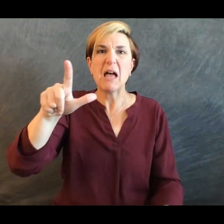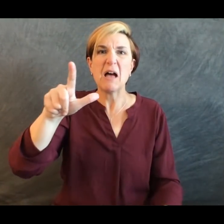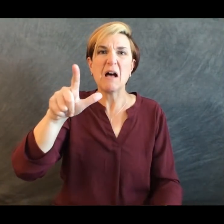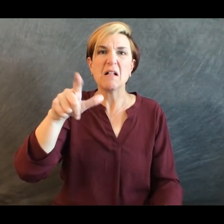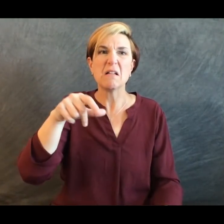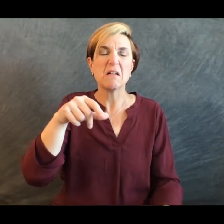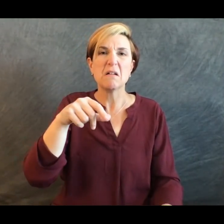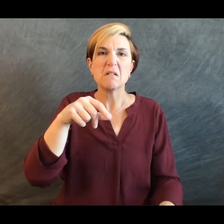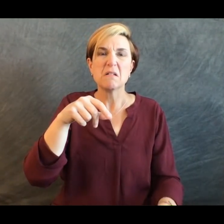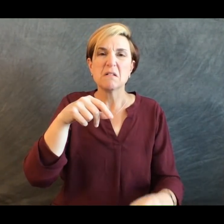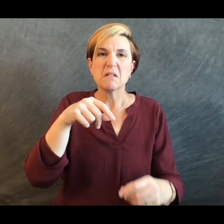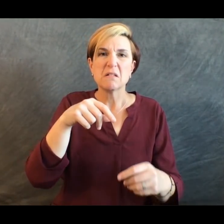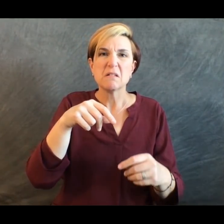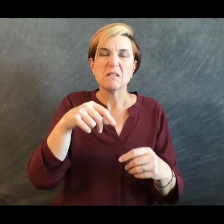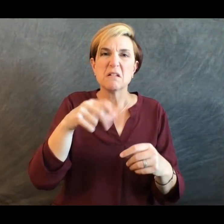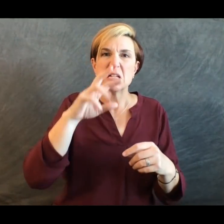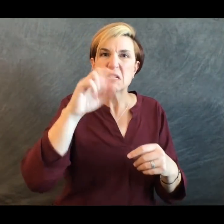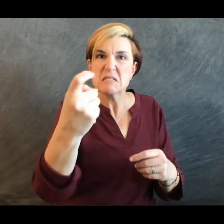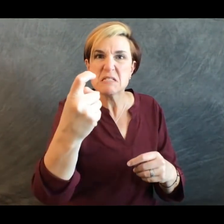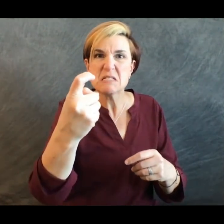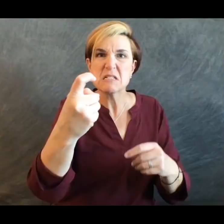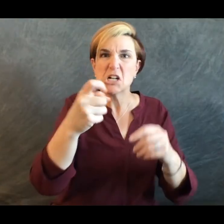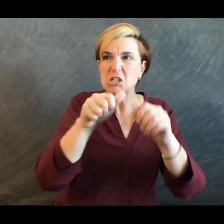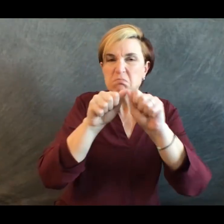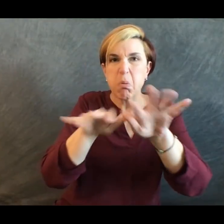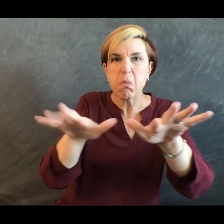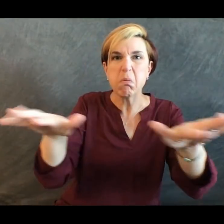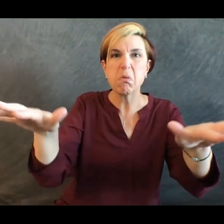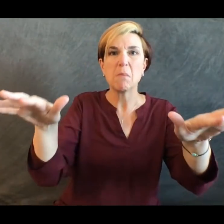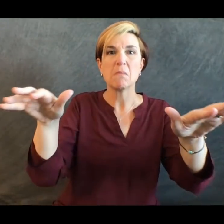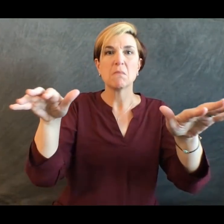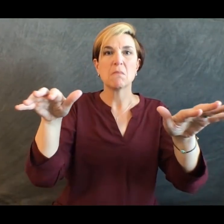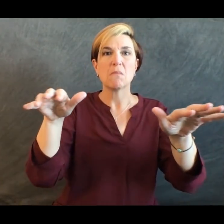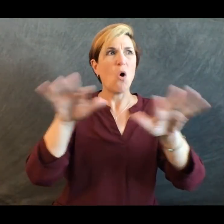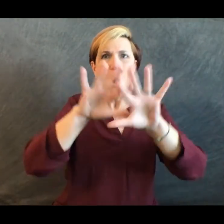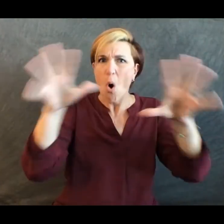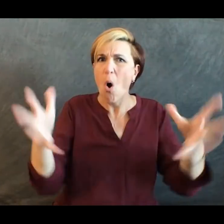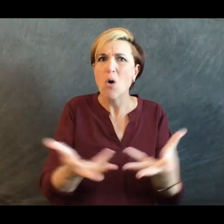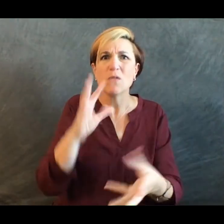morning hundred and eighty four countries we've done well and I guess